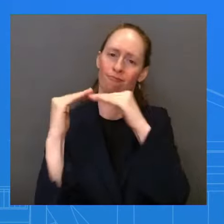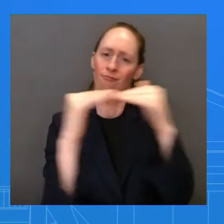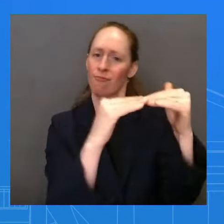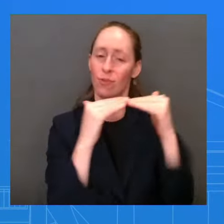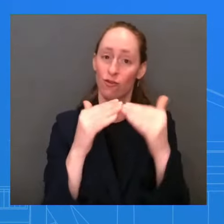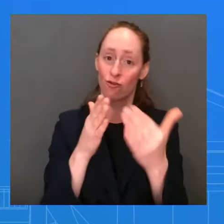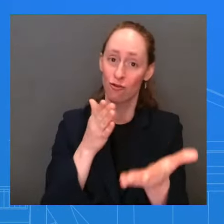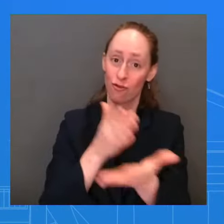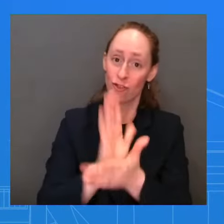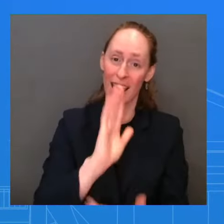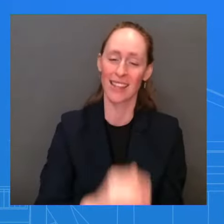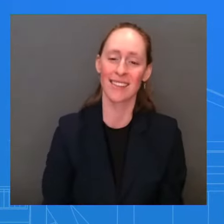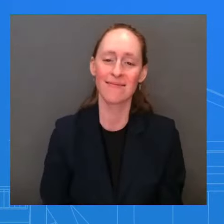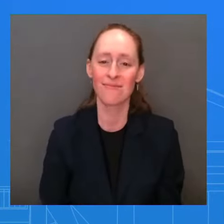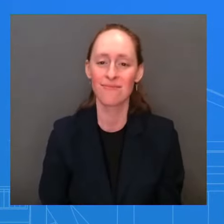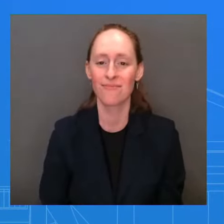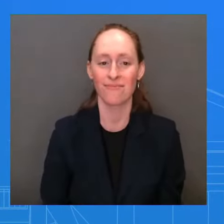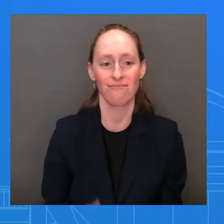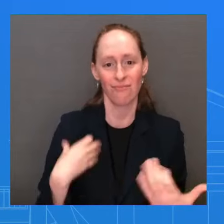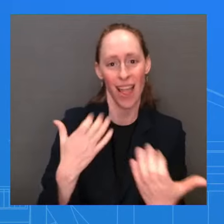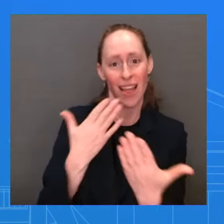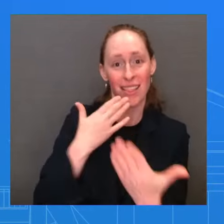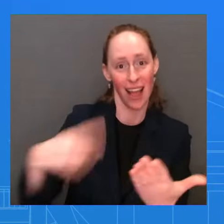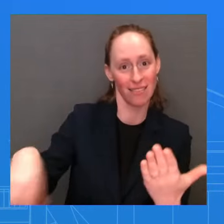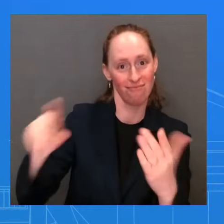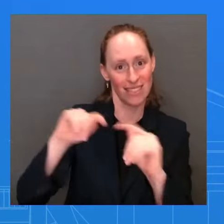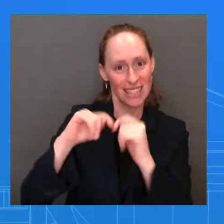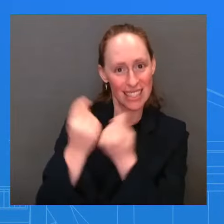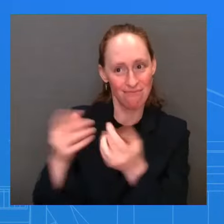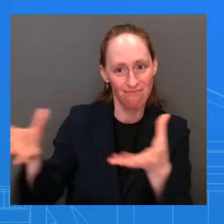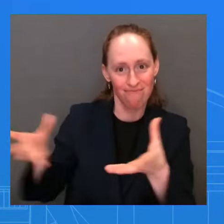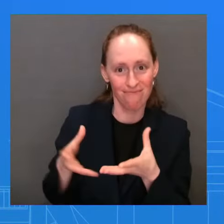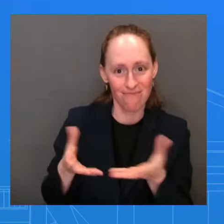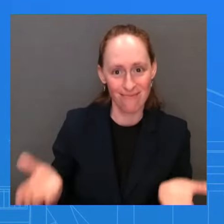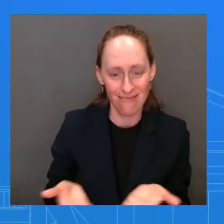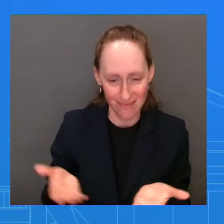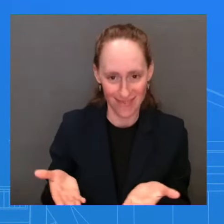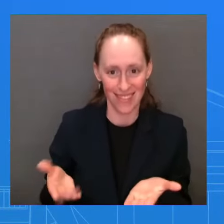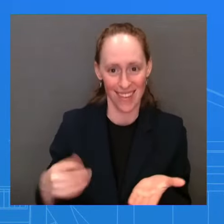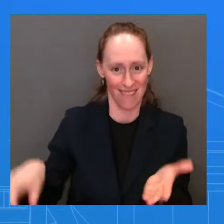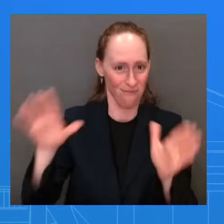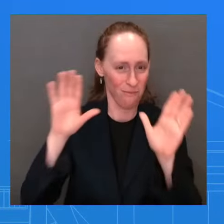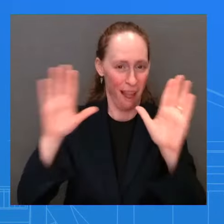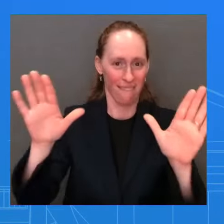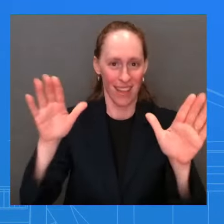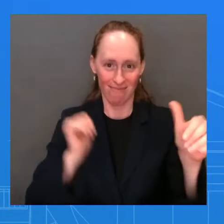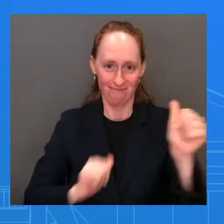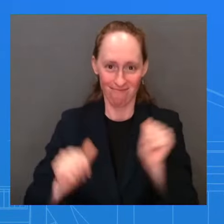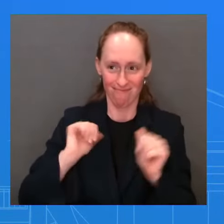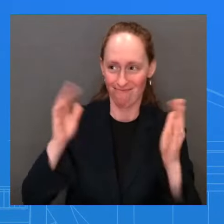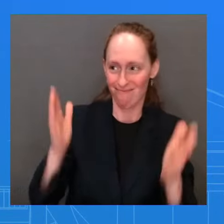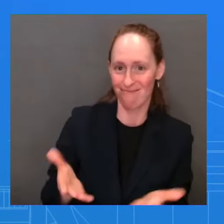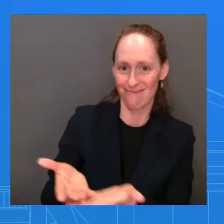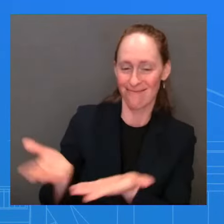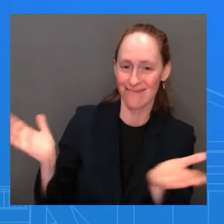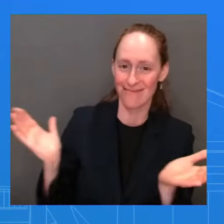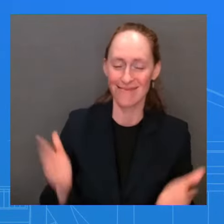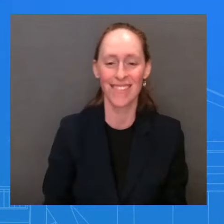again, who have played these historic roles over the past several years. And a warm, huge thanks to Ilene,